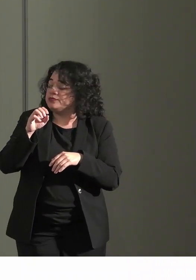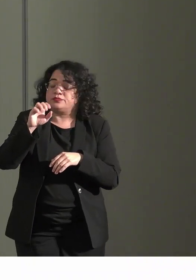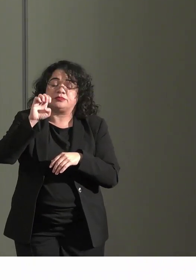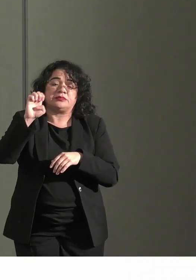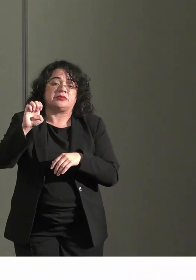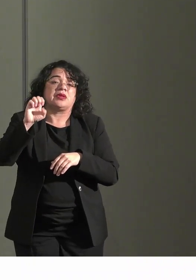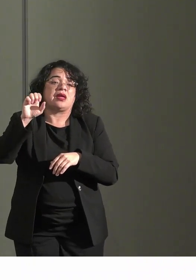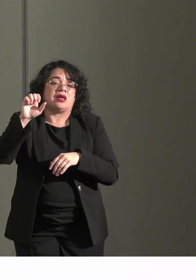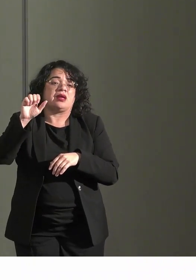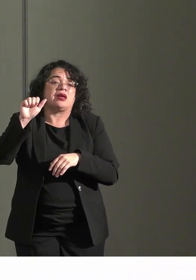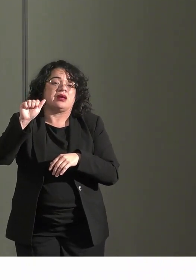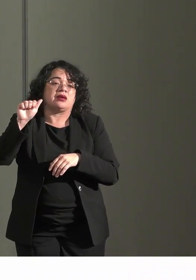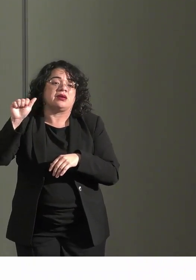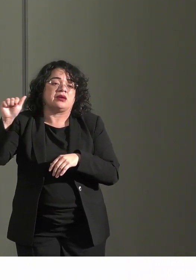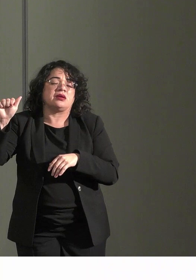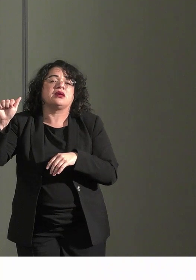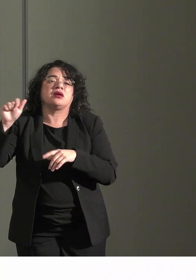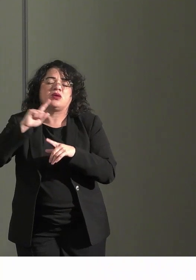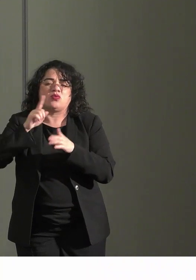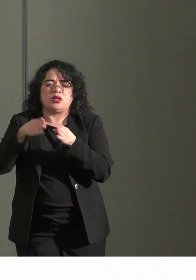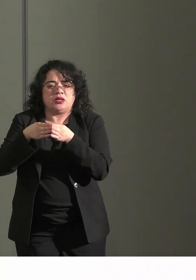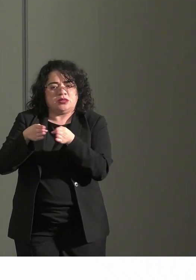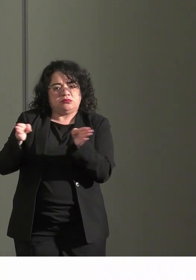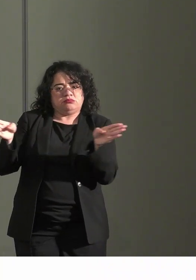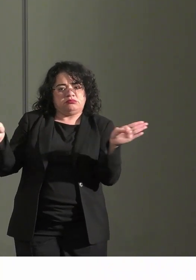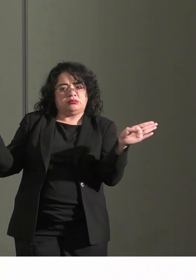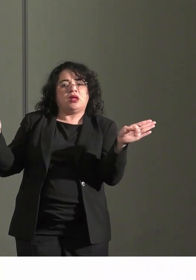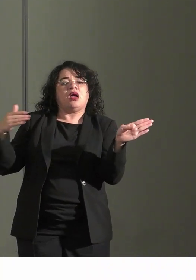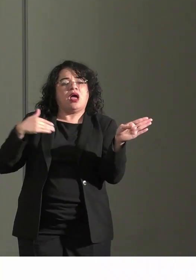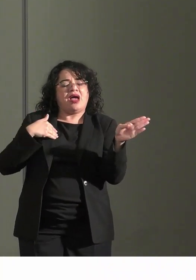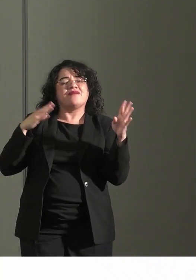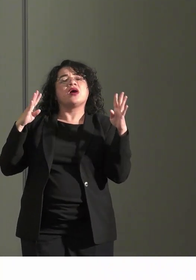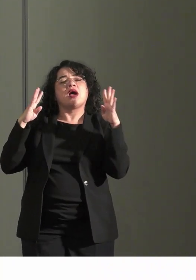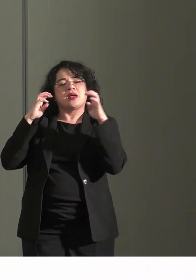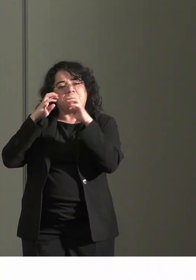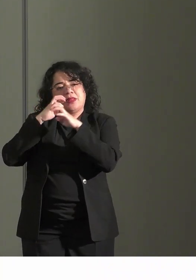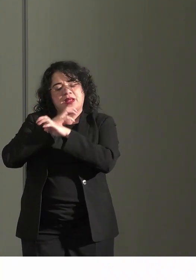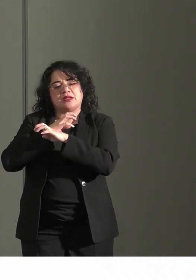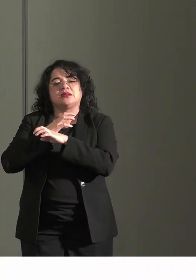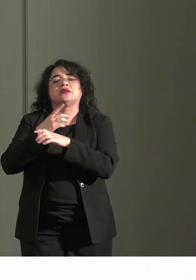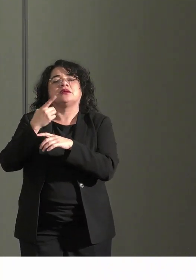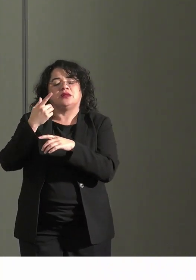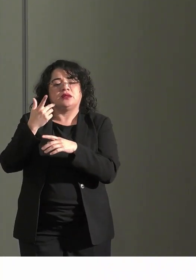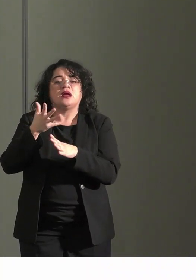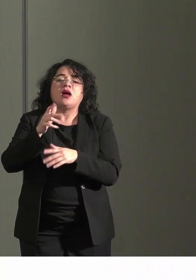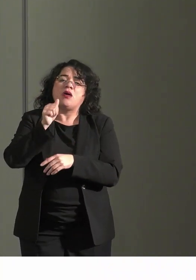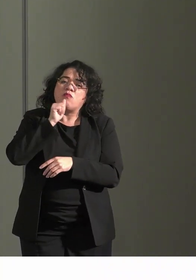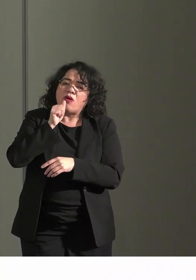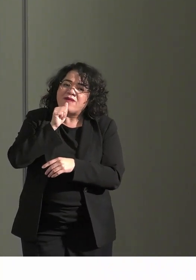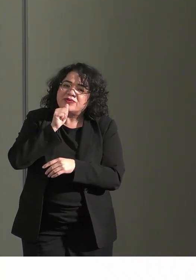part to the scope of law and complexity and that is the case in other areas privacy and